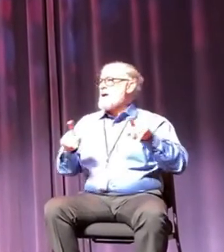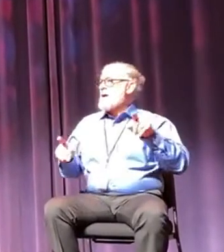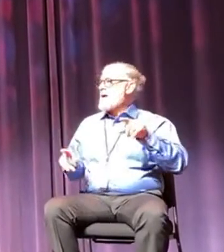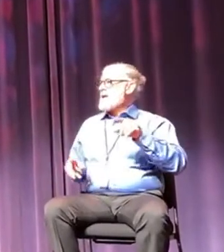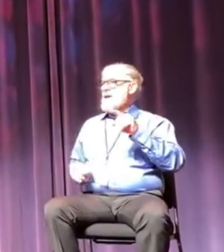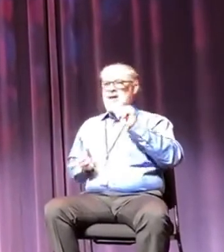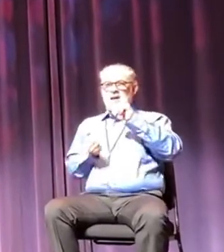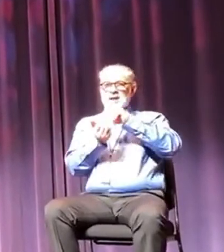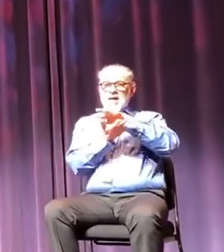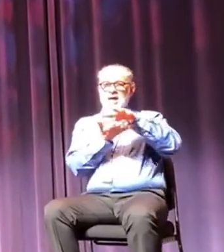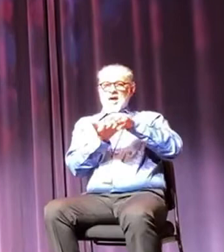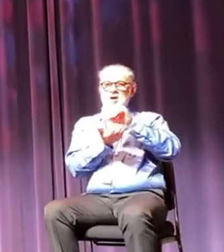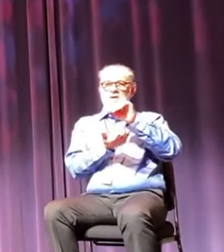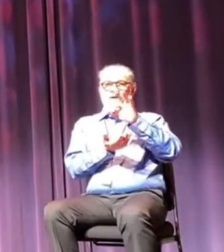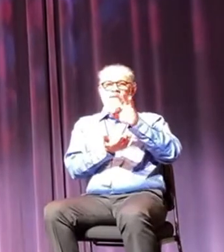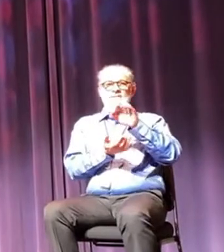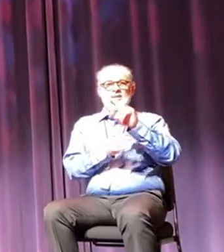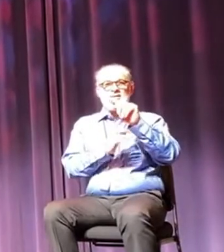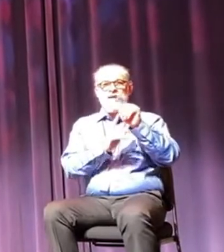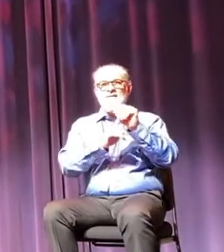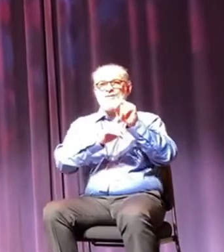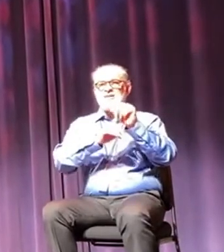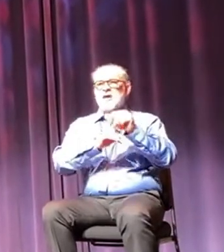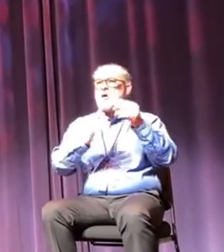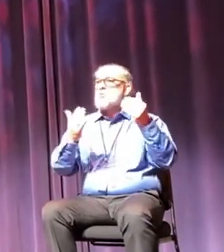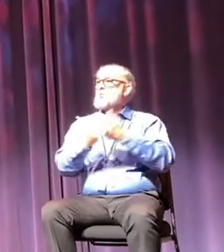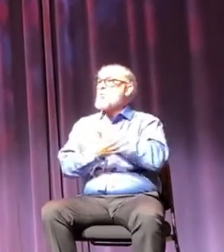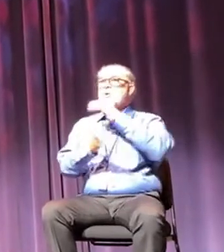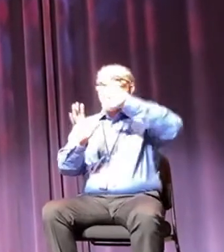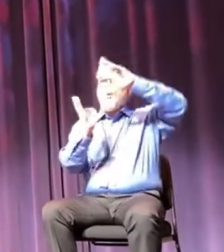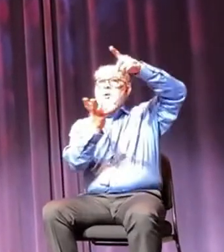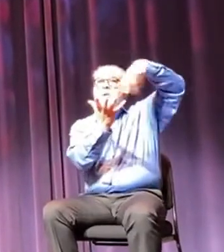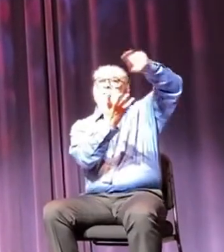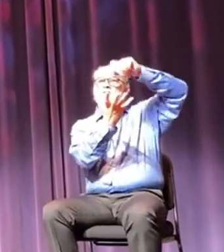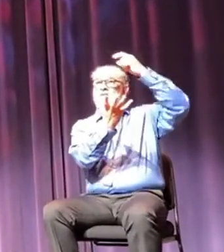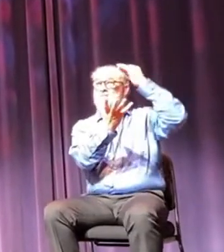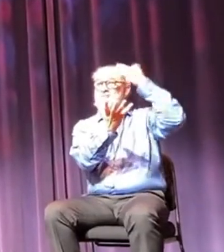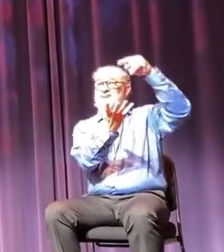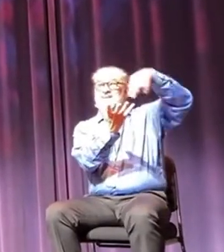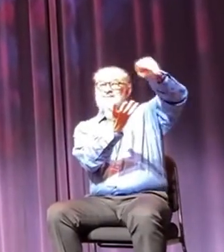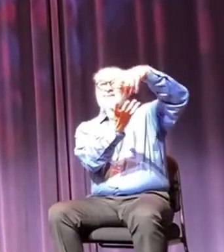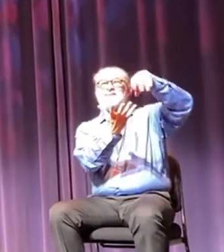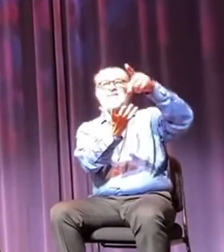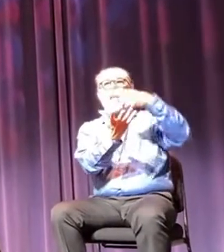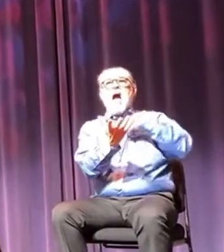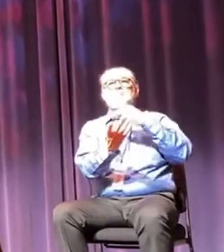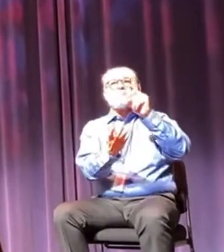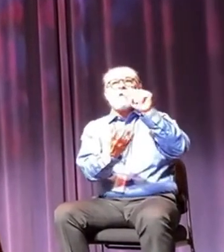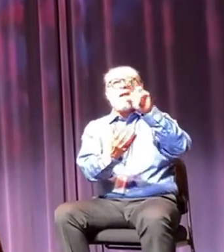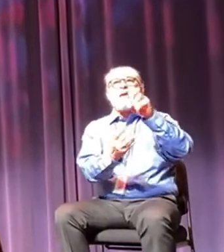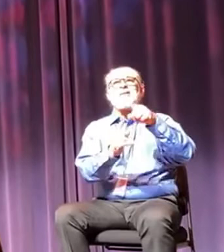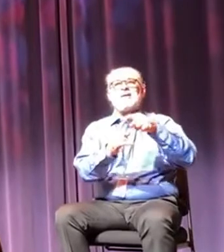a cloud of taffeta, a new orbit. Imagine him then, a dare to be cumulus.